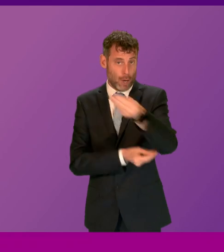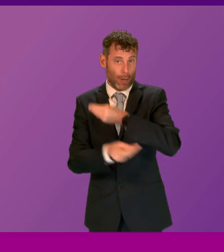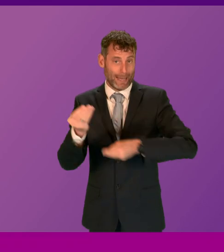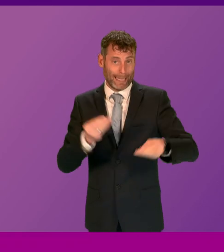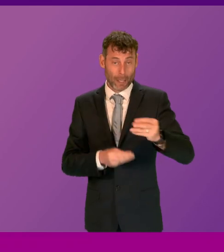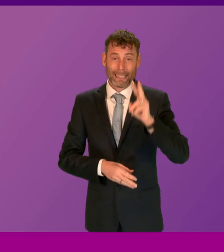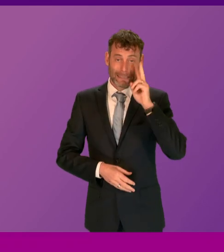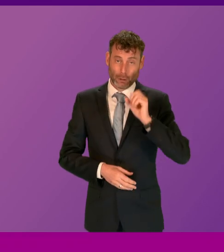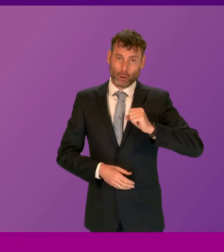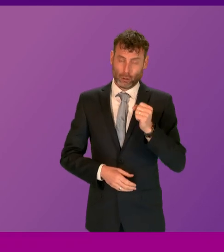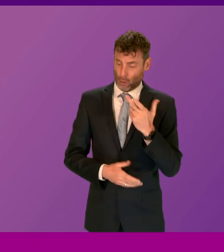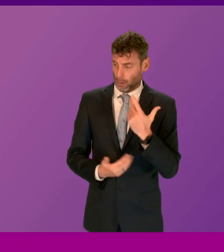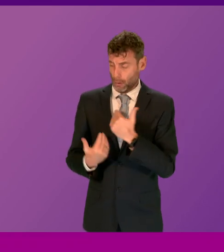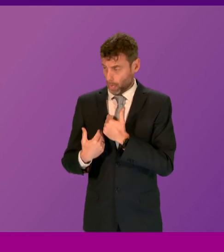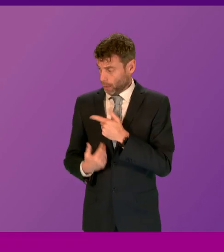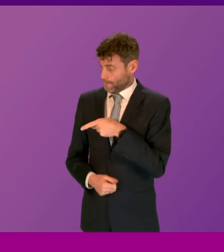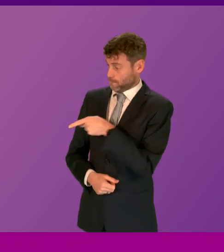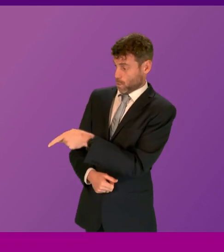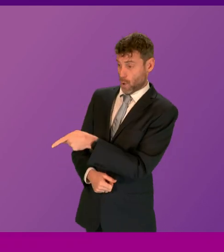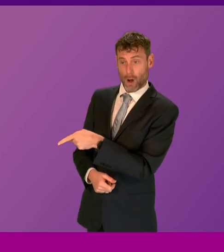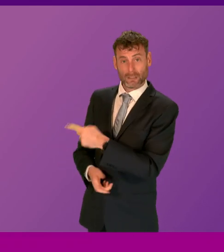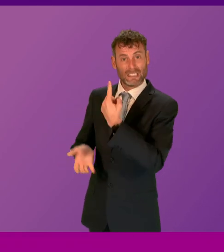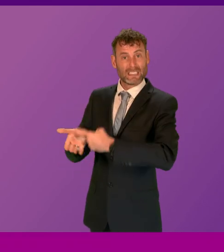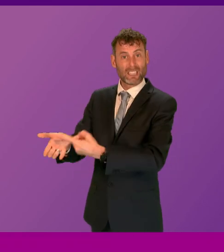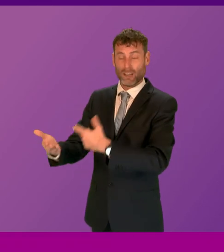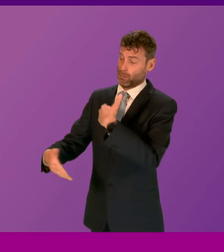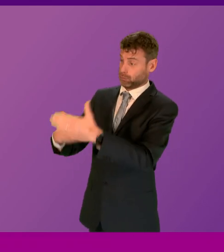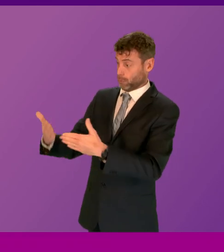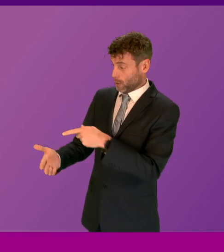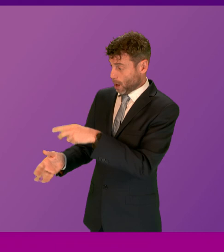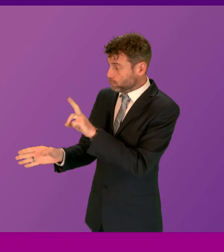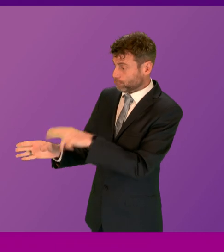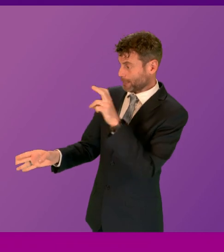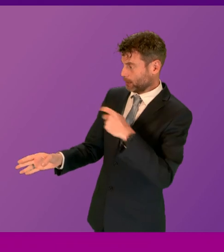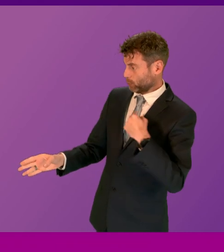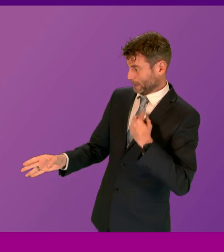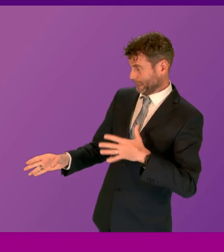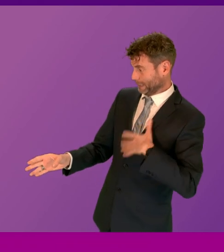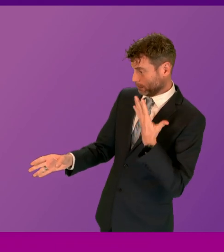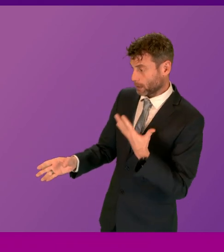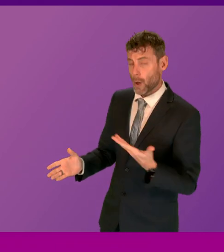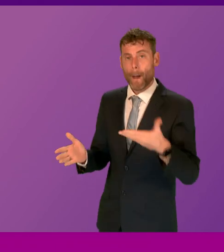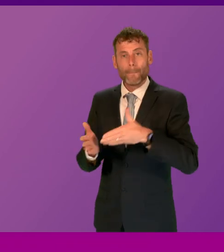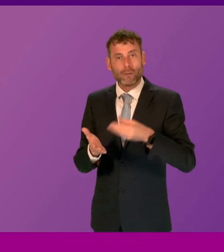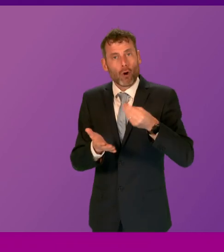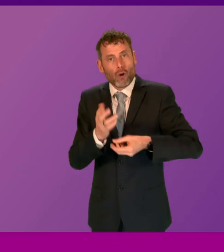disastrous Brexit that we did not vote for, and, as a Government that we did not elect,